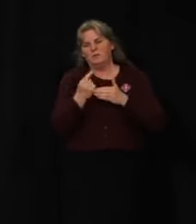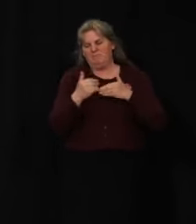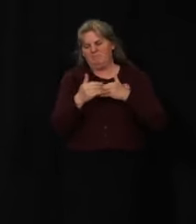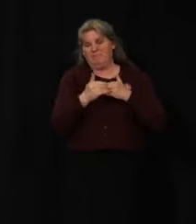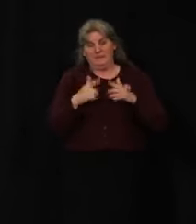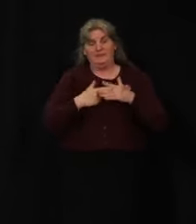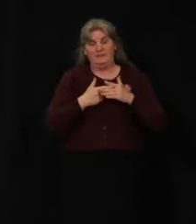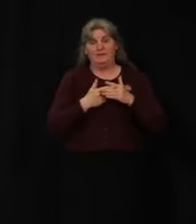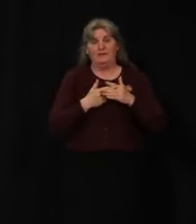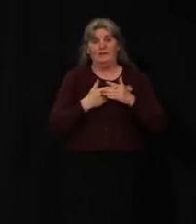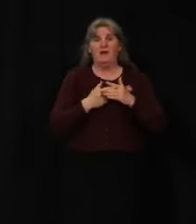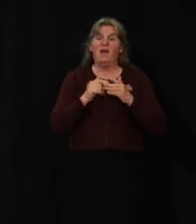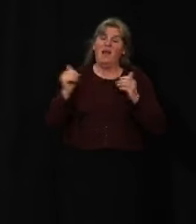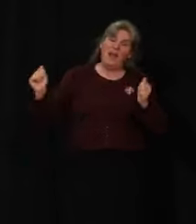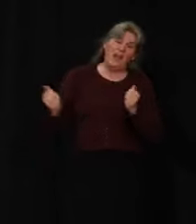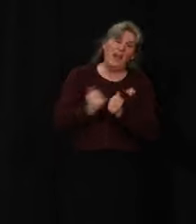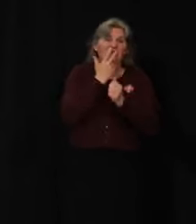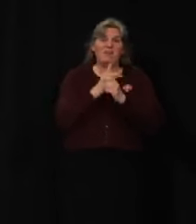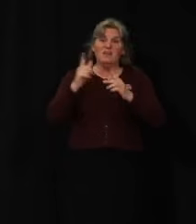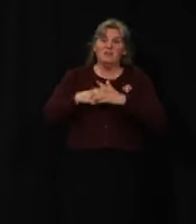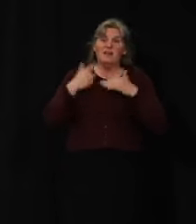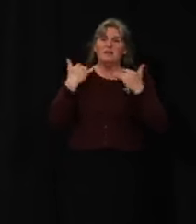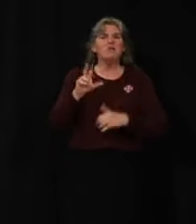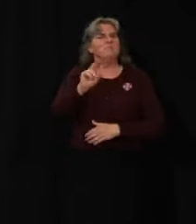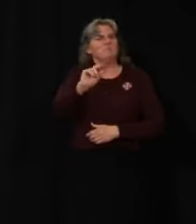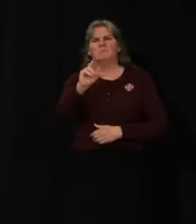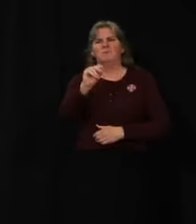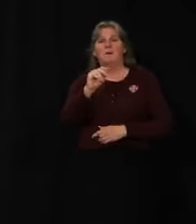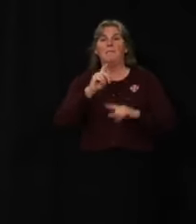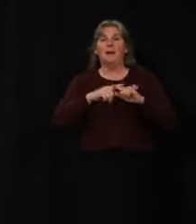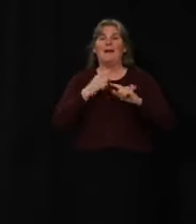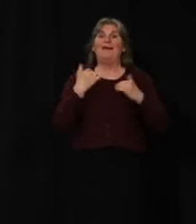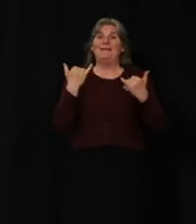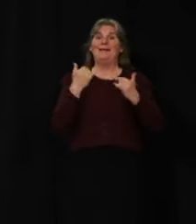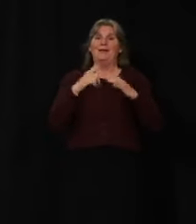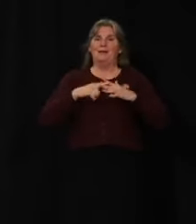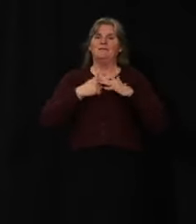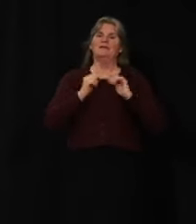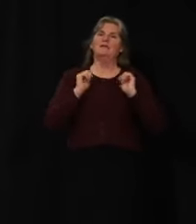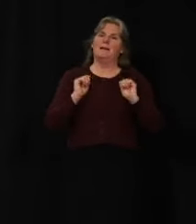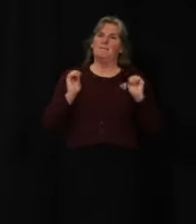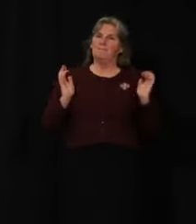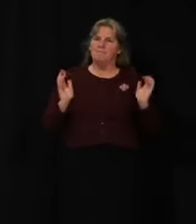It does not all start today, but as of today we can start.